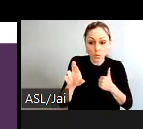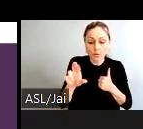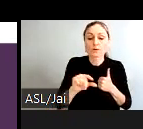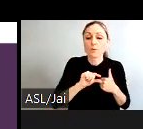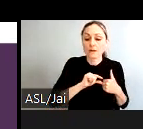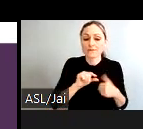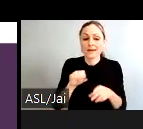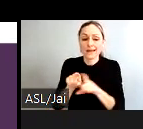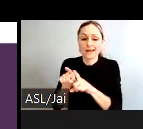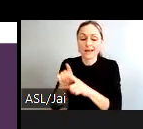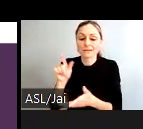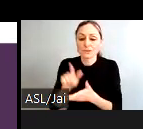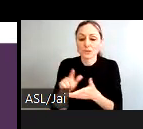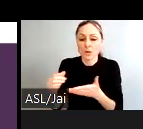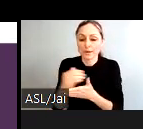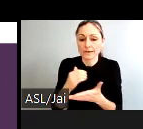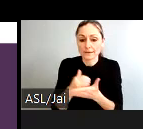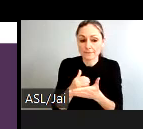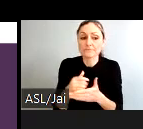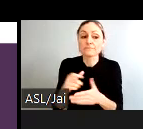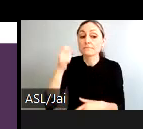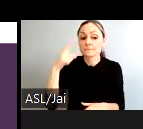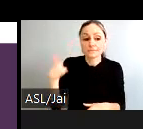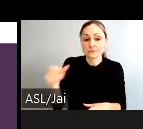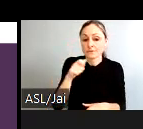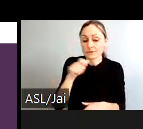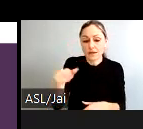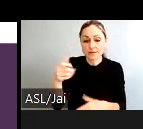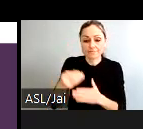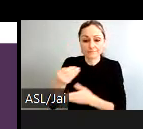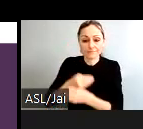provided that the individuals are not otherwise compensated for their attendance at meetings.